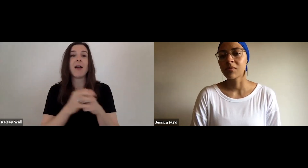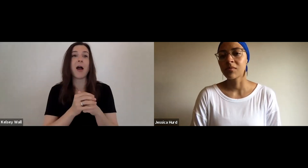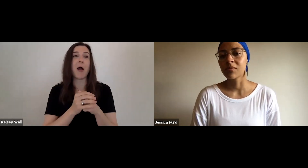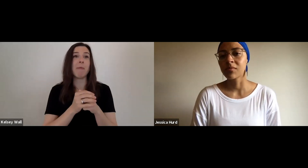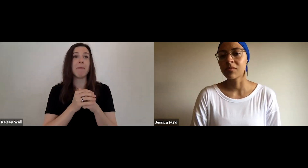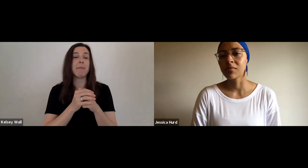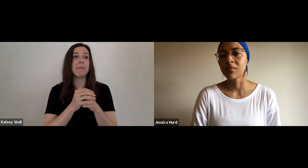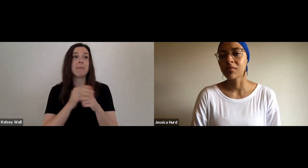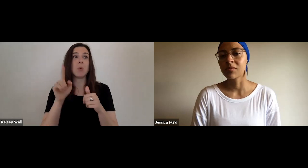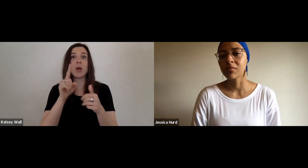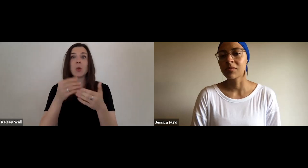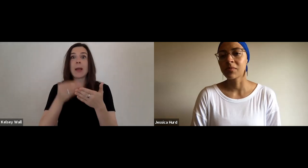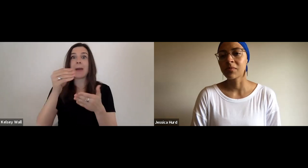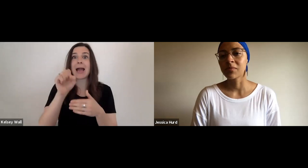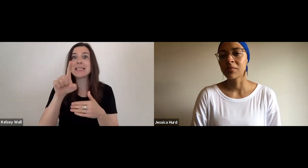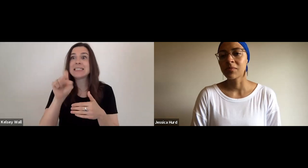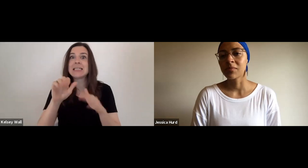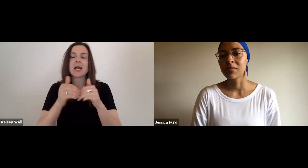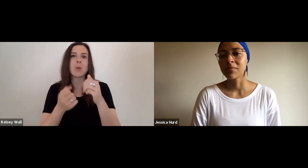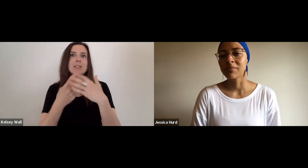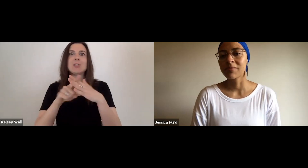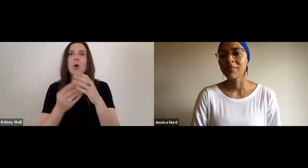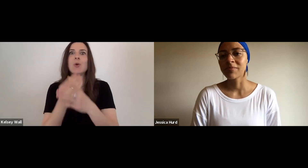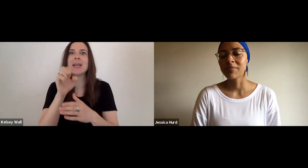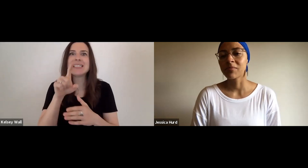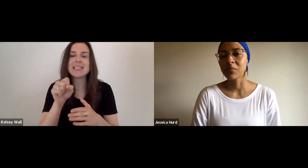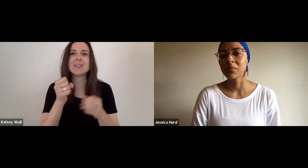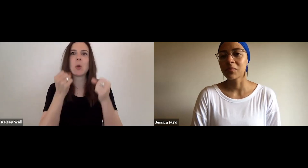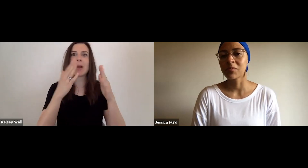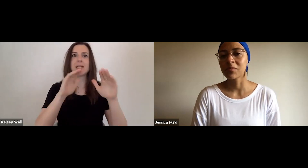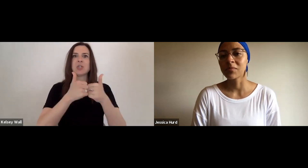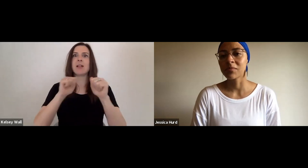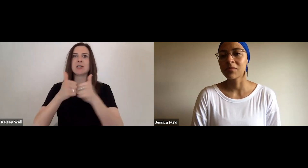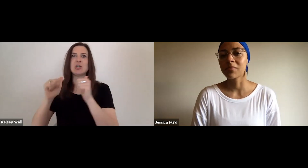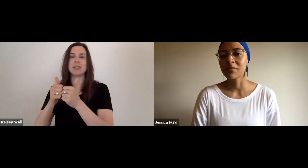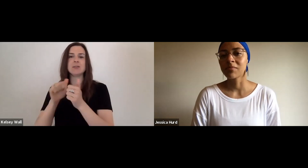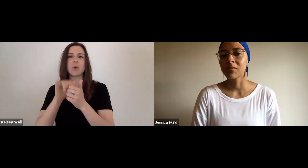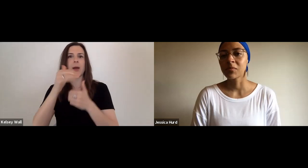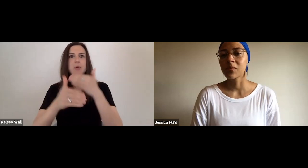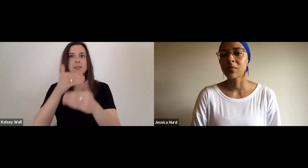and figuring out how to lay out the space in the garden. You want to buy seeds or start to grow seeds for the first time.